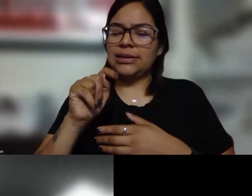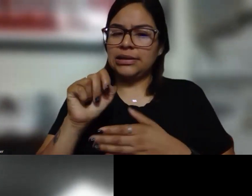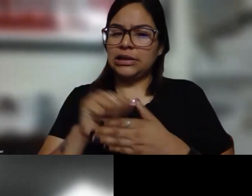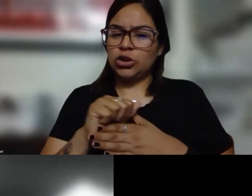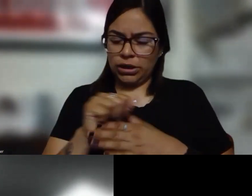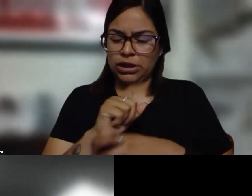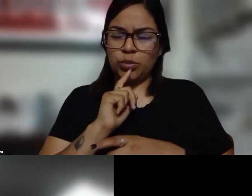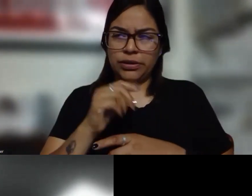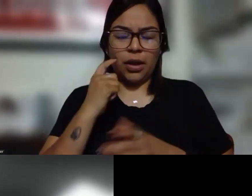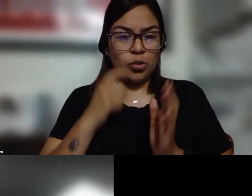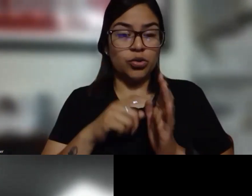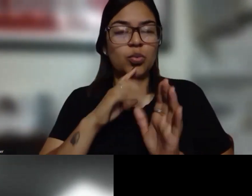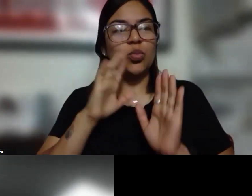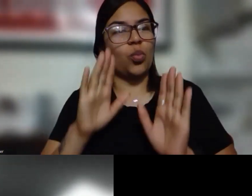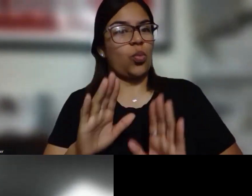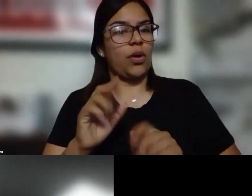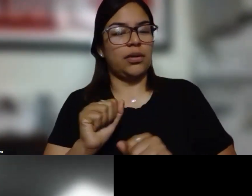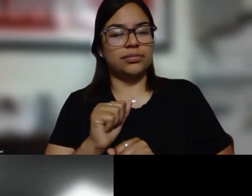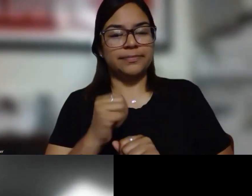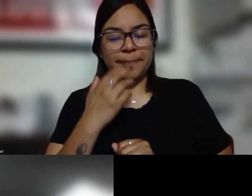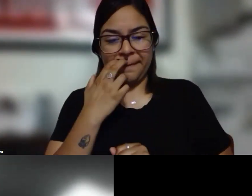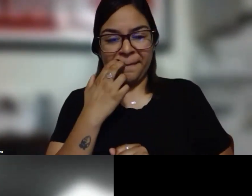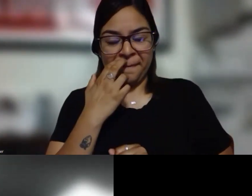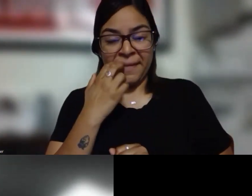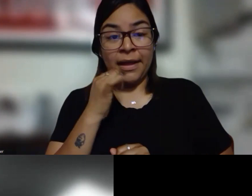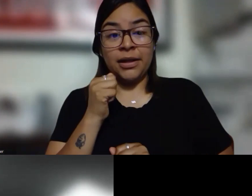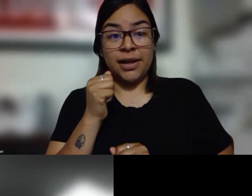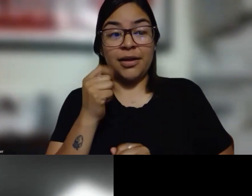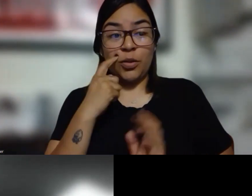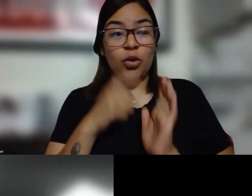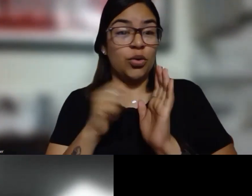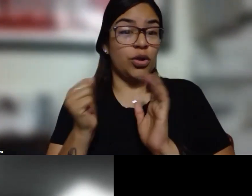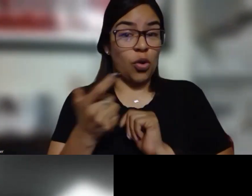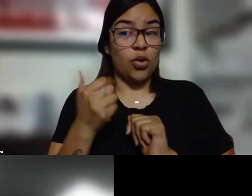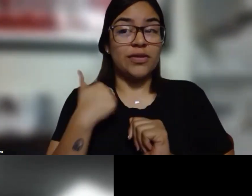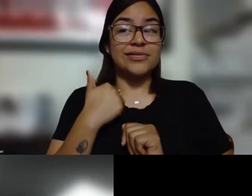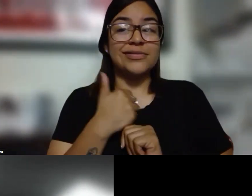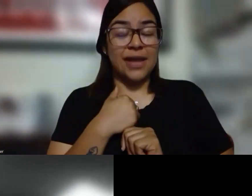uh adrc oneor staff all went through that when it was available when do we anticipate and maybe